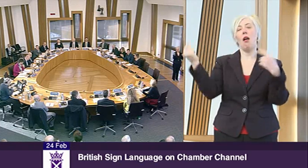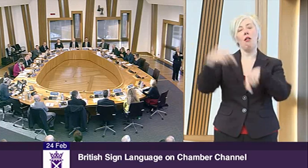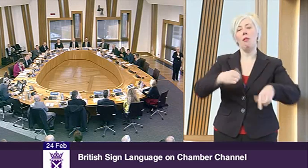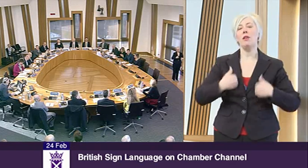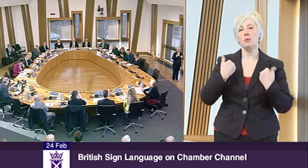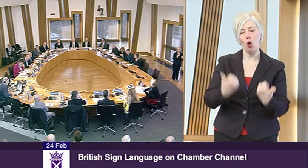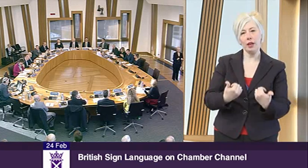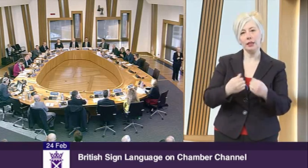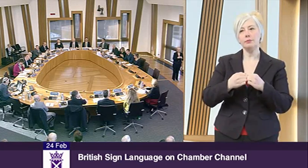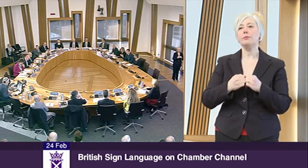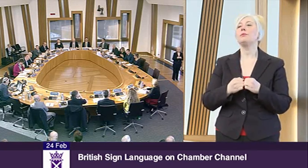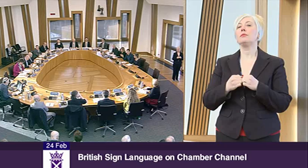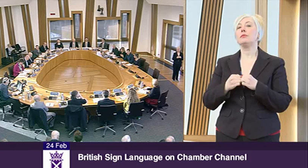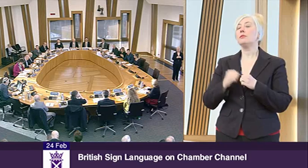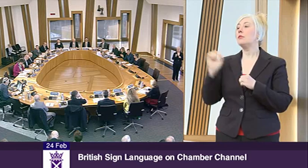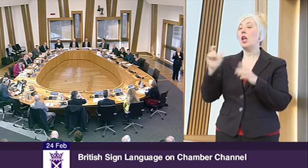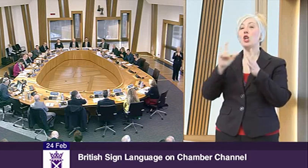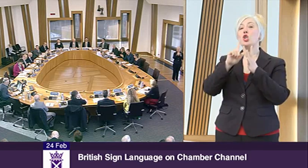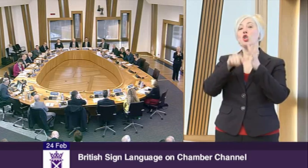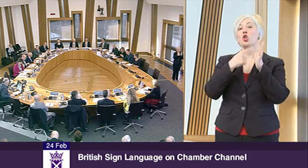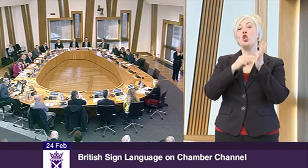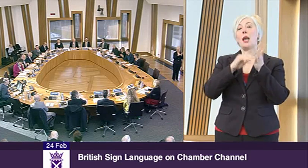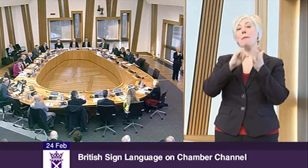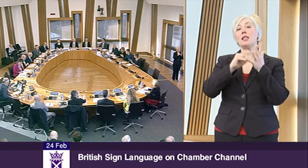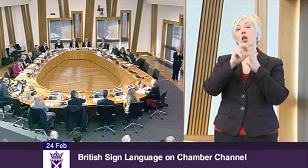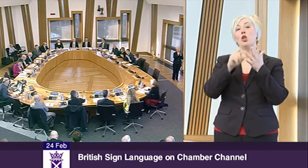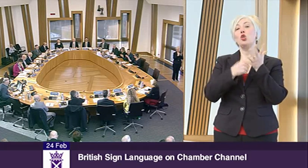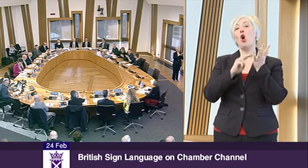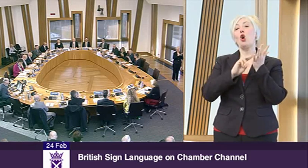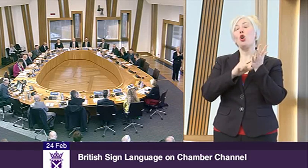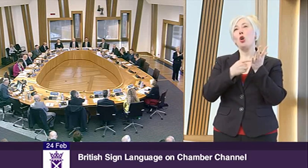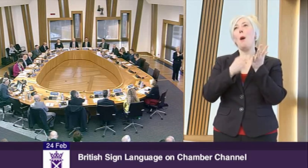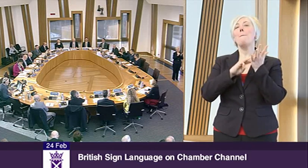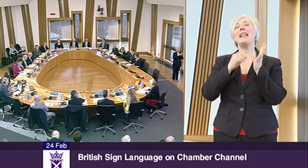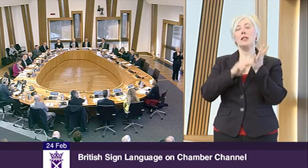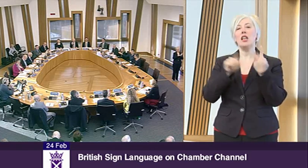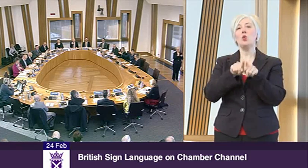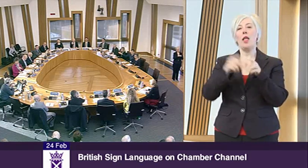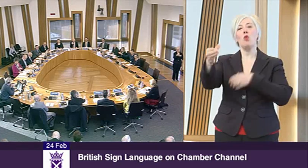this morning. I also welcome James Dornan, who is replacing Chic Brodie, as he also cannot